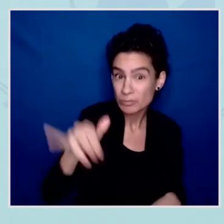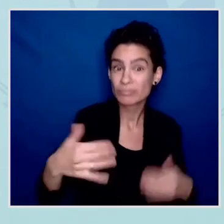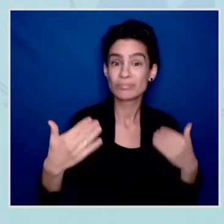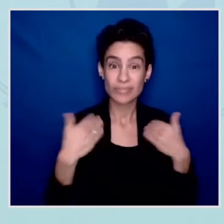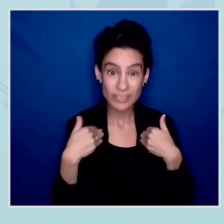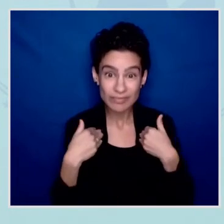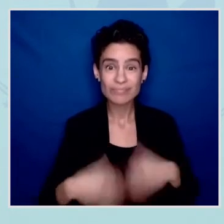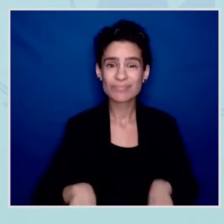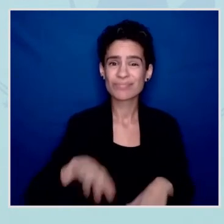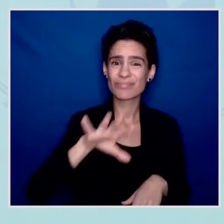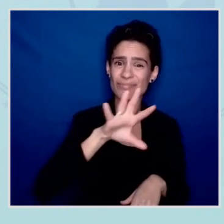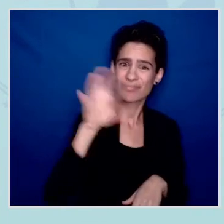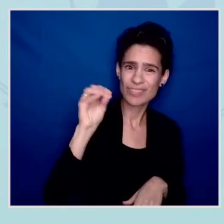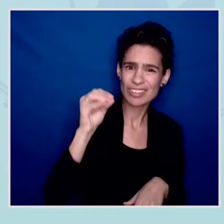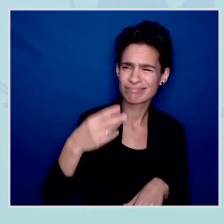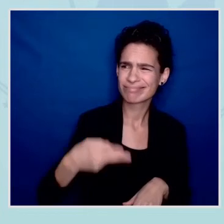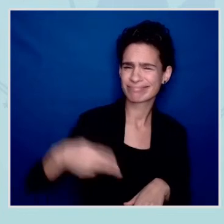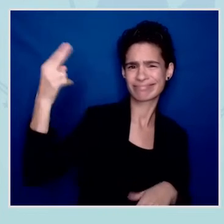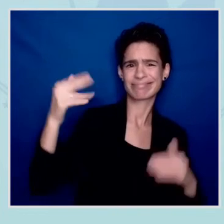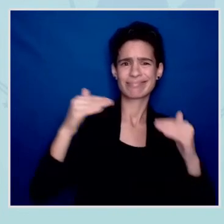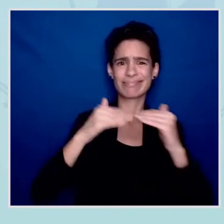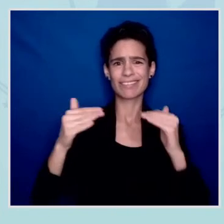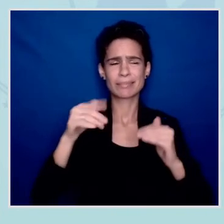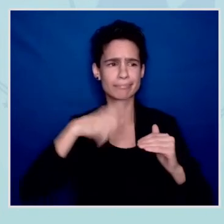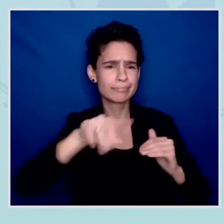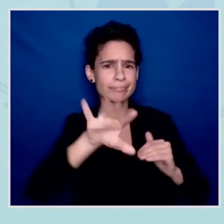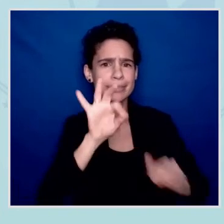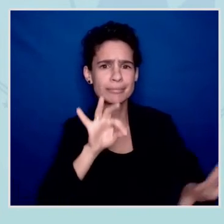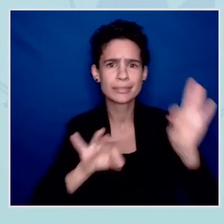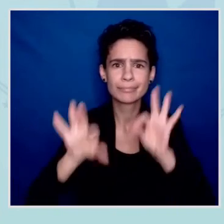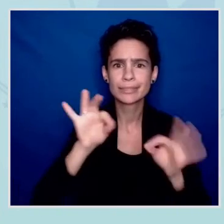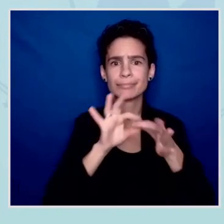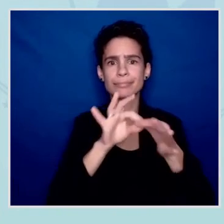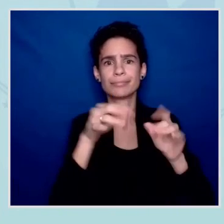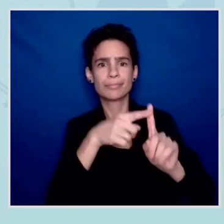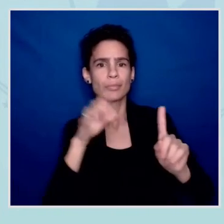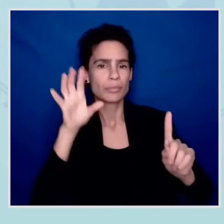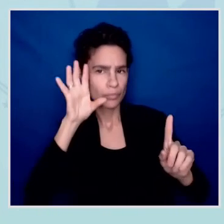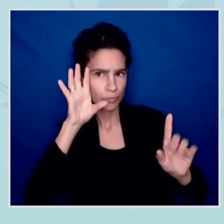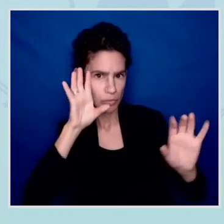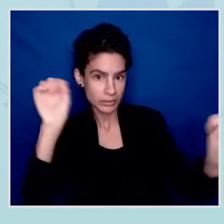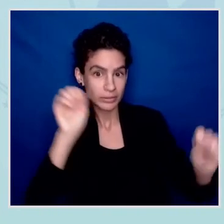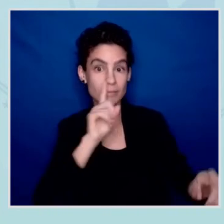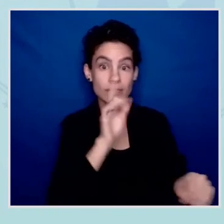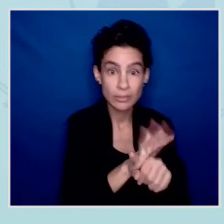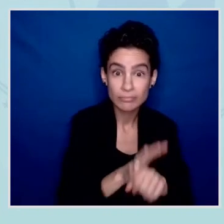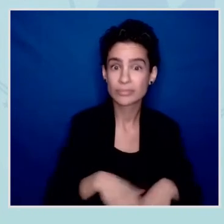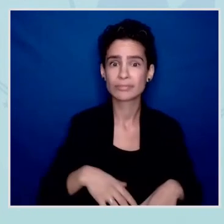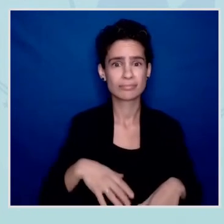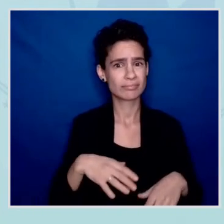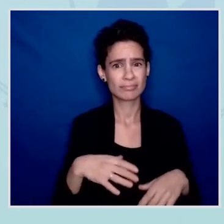SECRETARY, THE FIRST OPENLY BAKE CABINET MEMBER AND THE FIRST NATIVE AMERICAN CABINET SECRETARY. WE ARE ALSO ON TRACK, WE NAMED